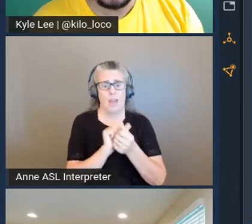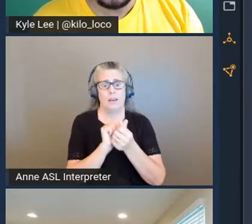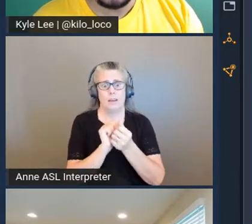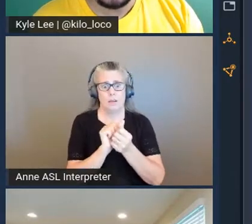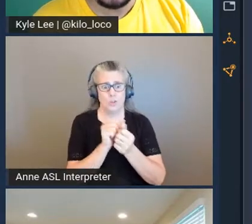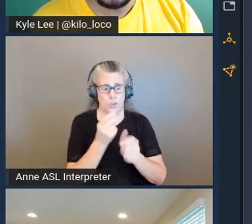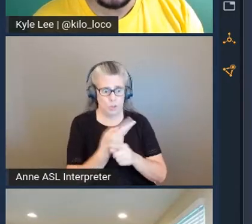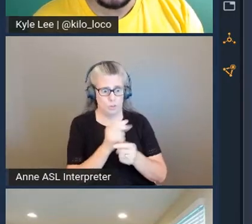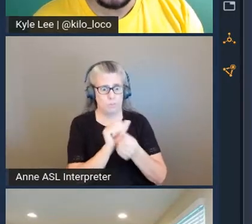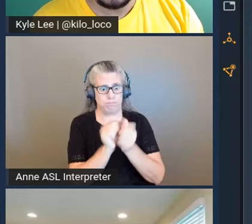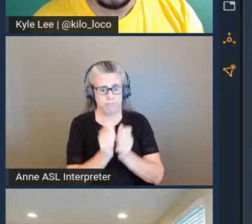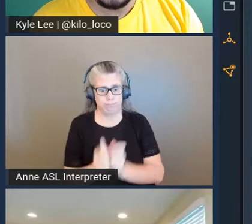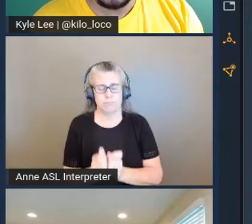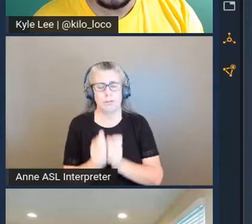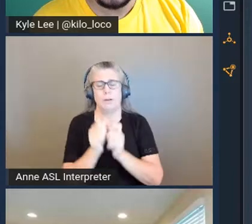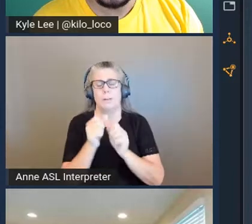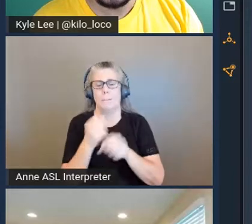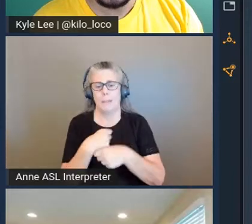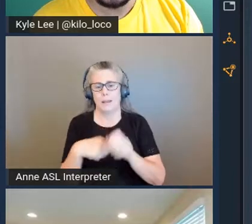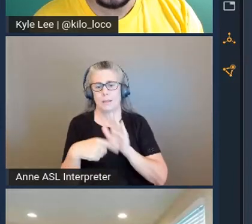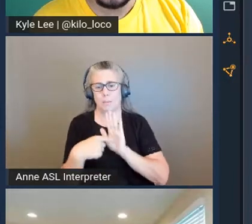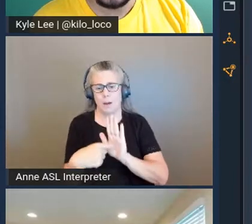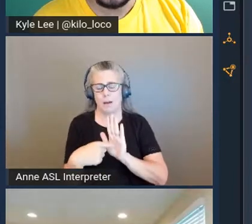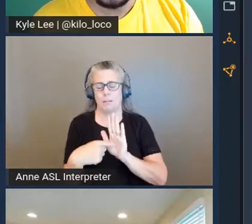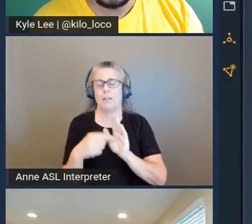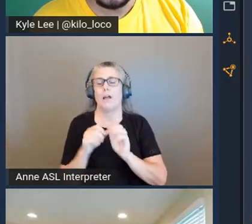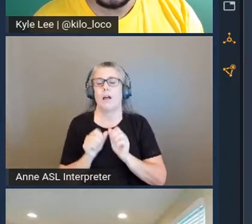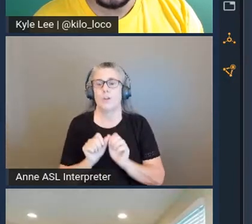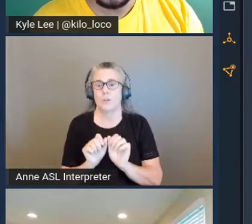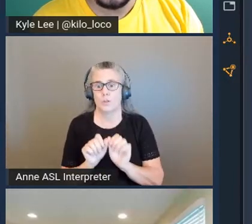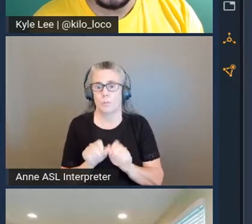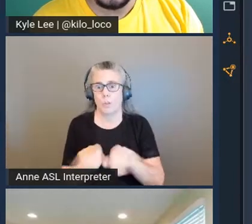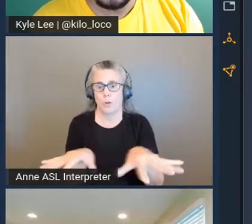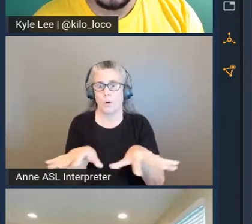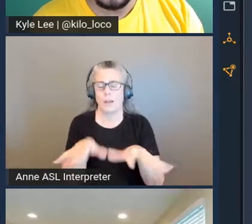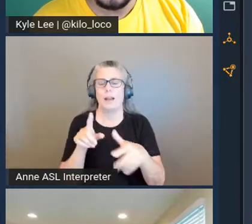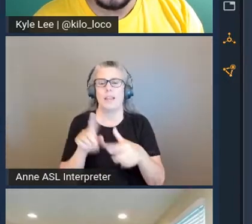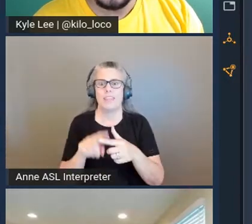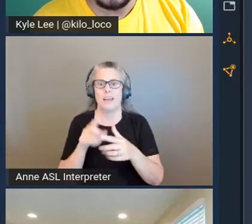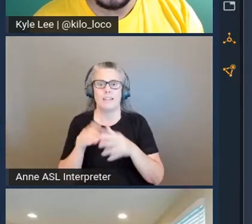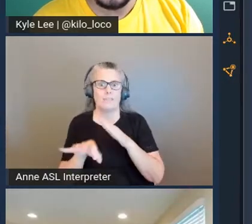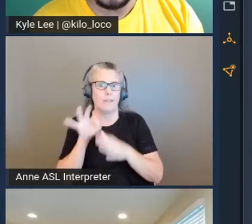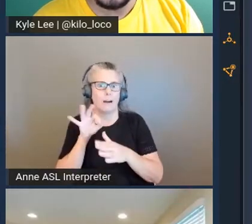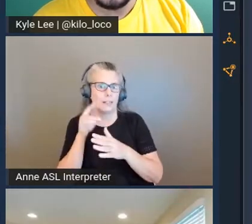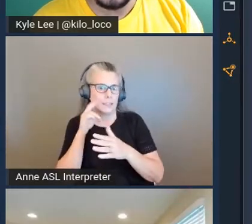and deploy it and get some predictions. Now let's talk a little bit about why I am showcasing this demo, right?